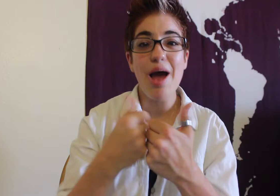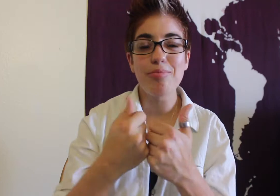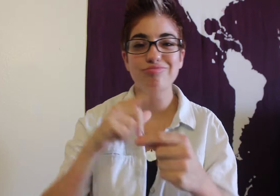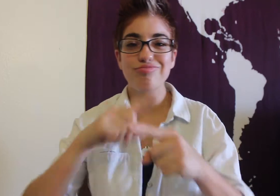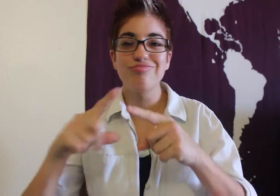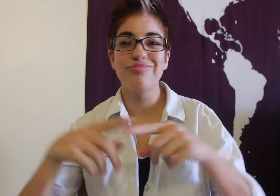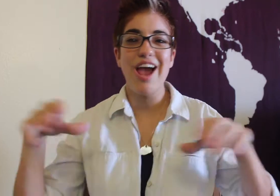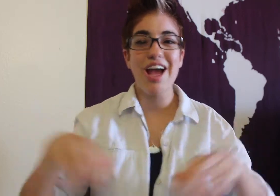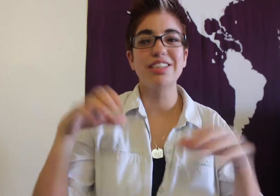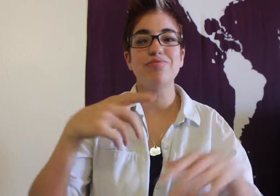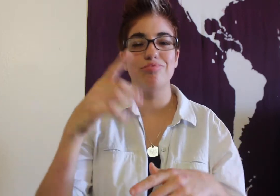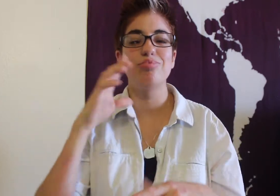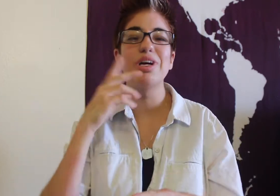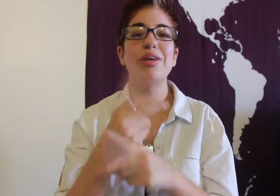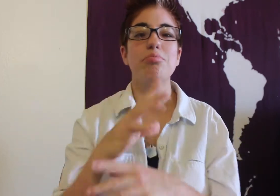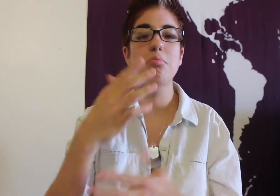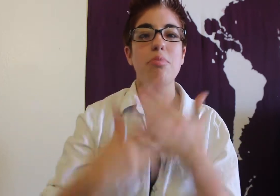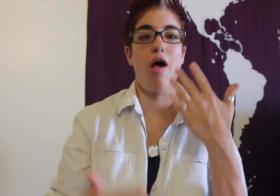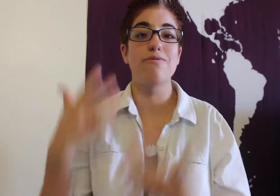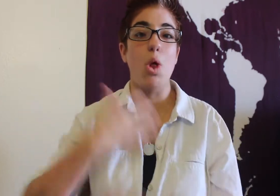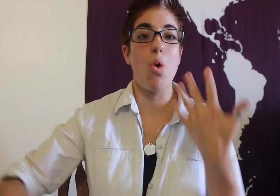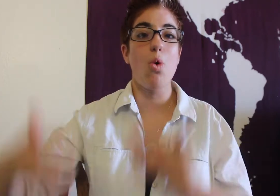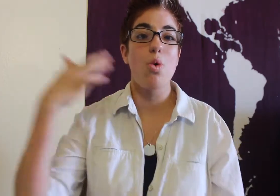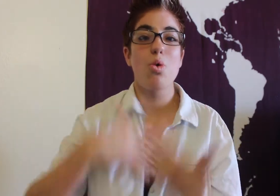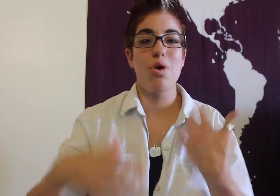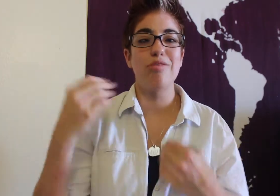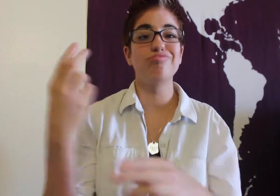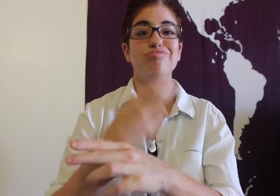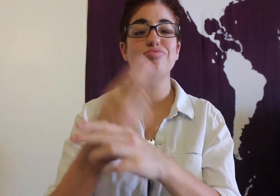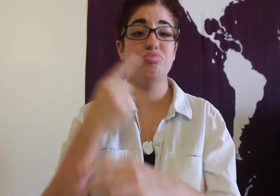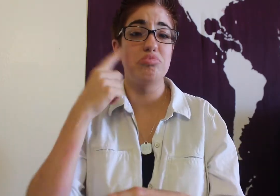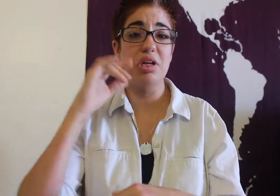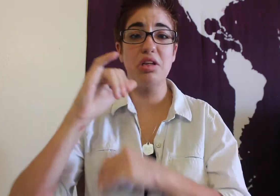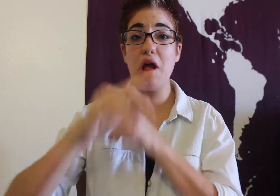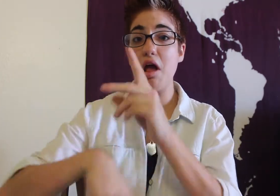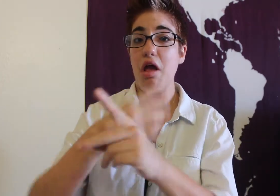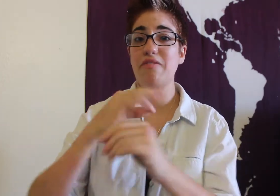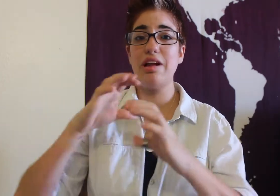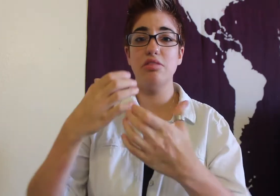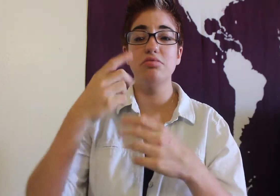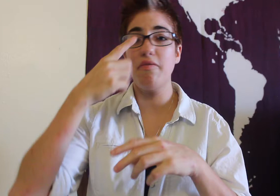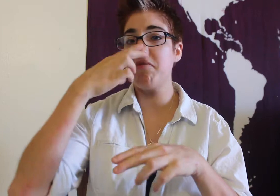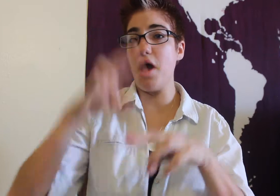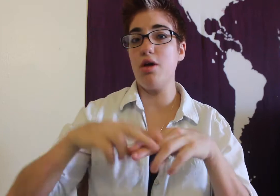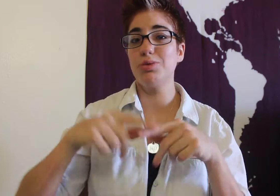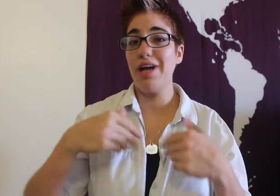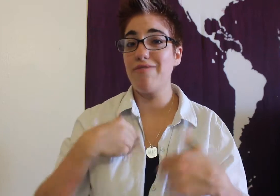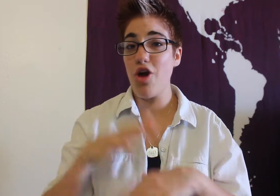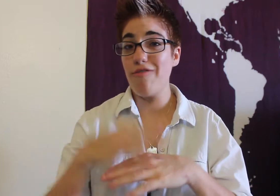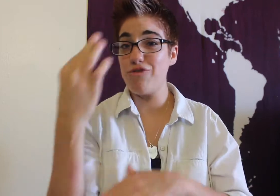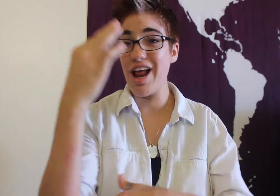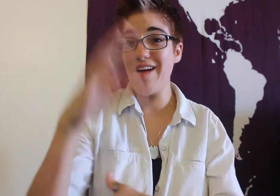Those activities and games I have planned for you will get your blood pumping. So, I would think that this kind of class is a good kind of fun to have on Friday